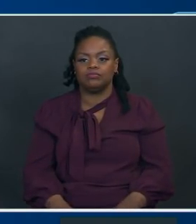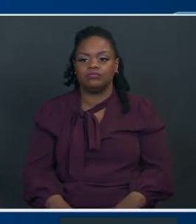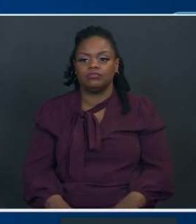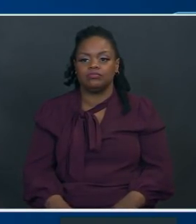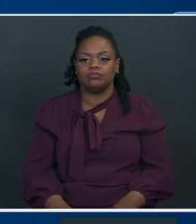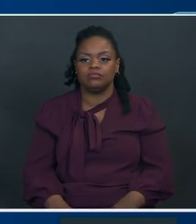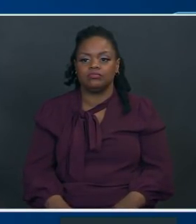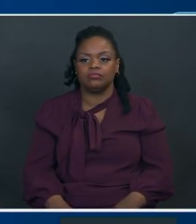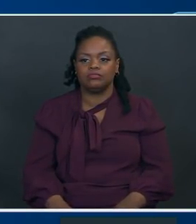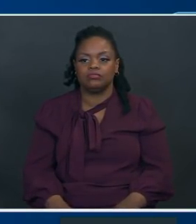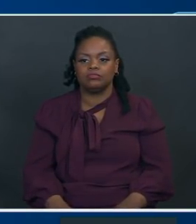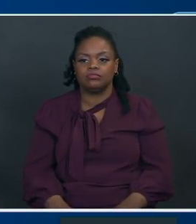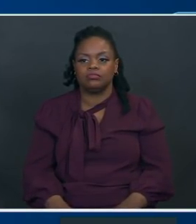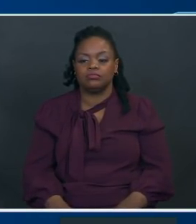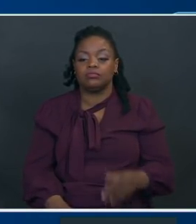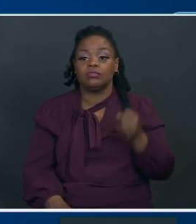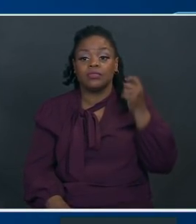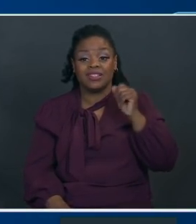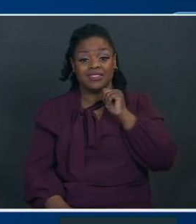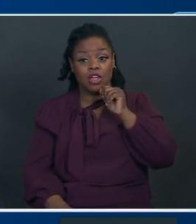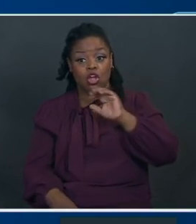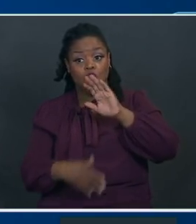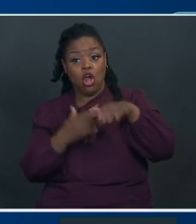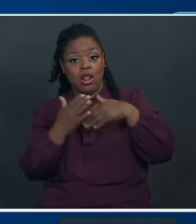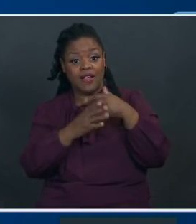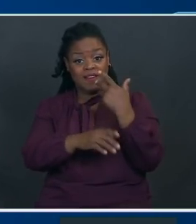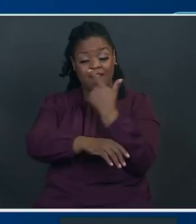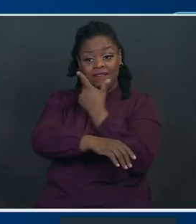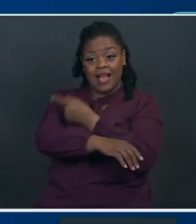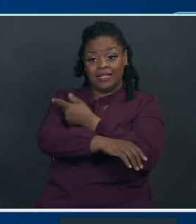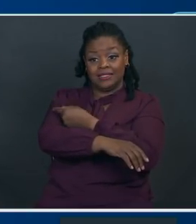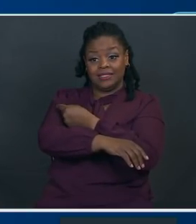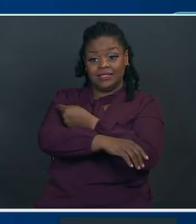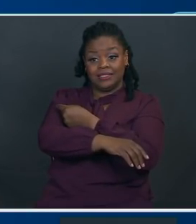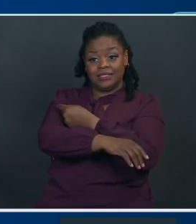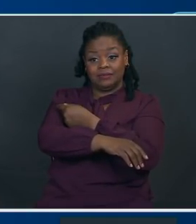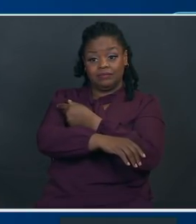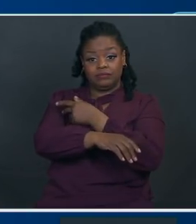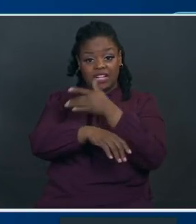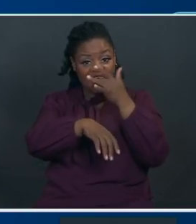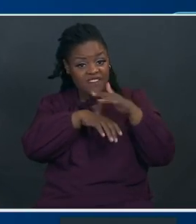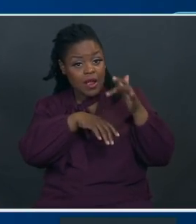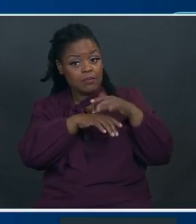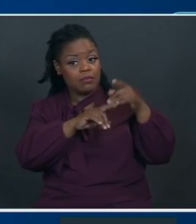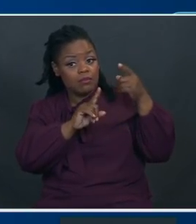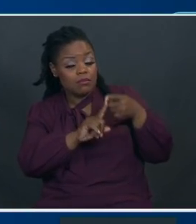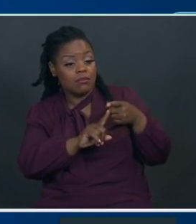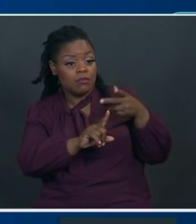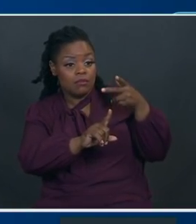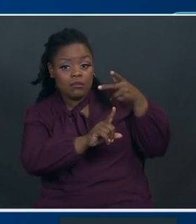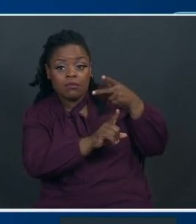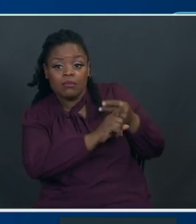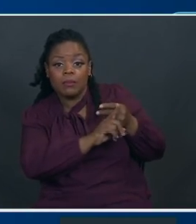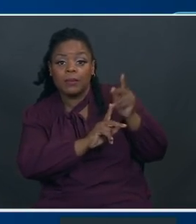or whatnot is available for inserting into people's arms and that where in the pipeline that is varies